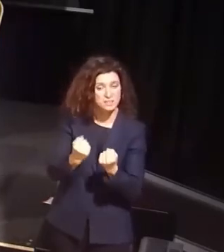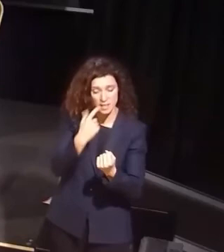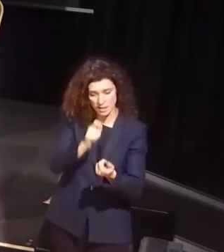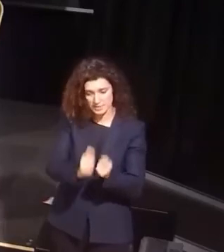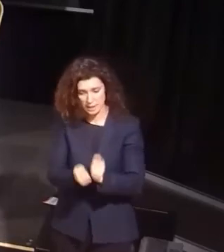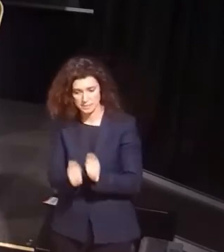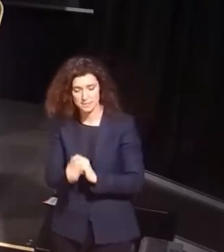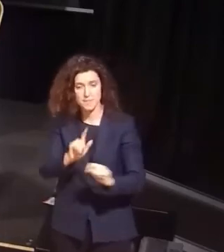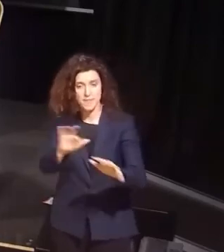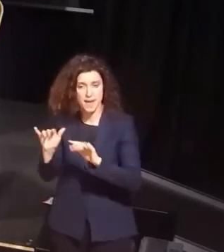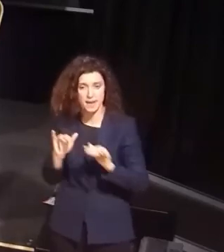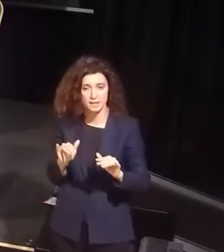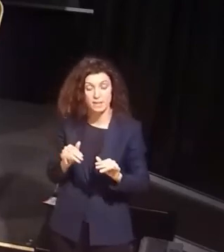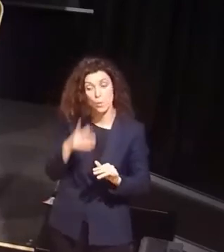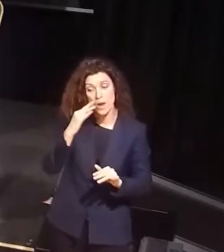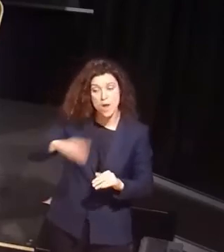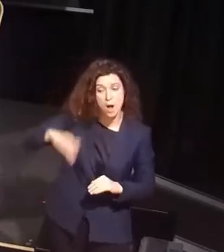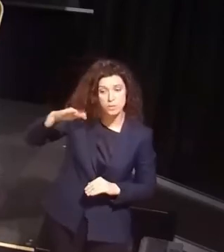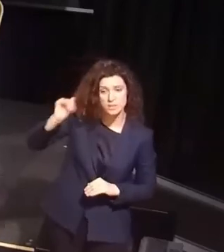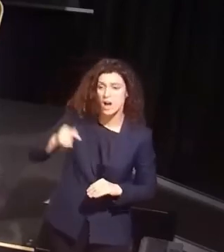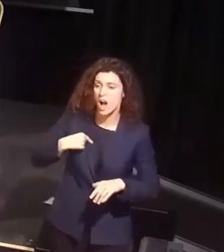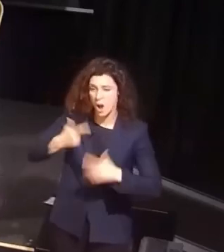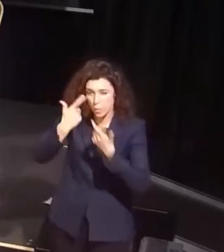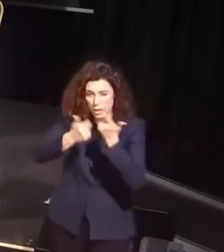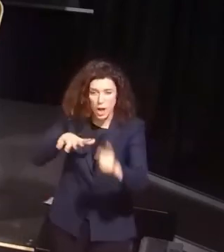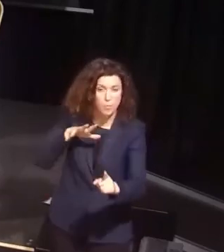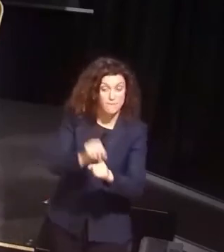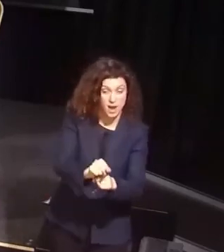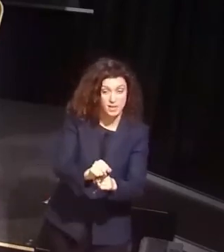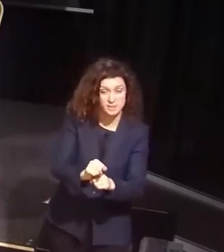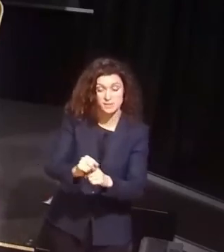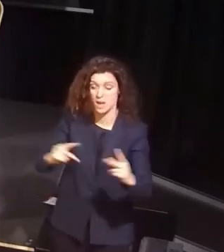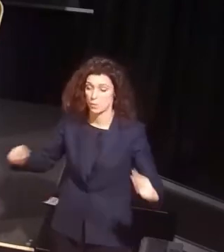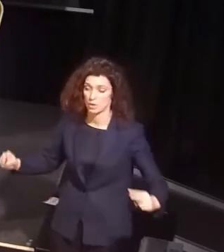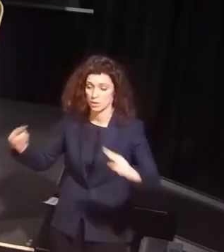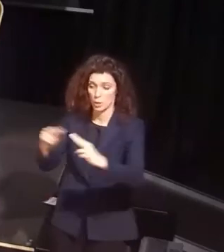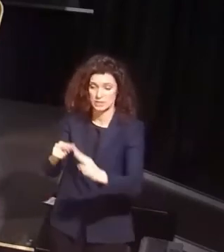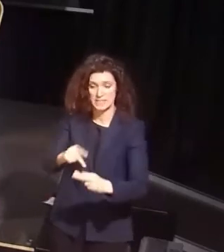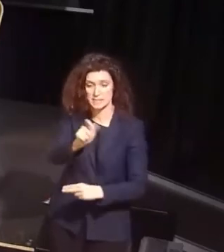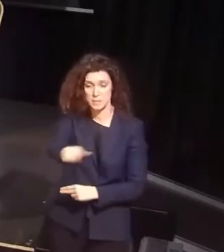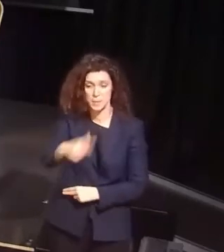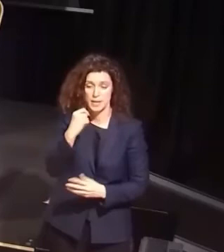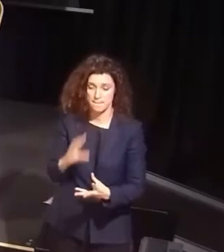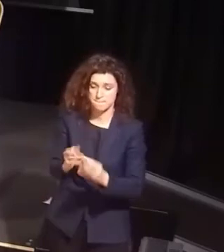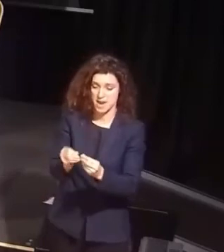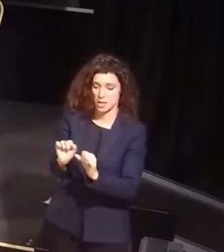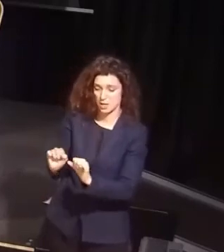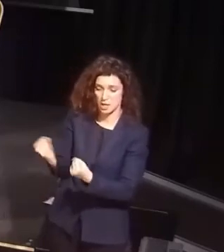if you want to, I will track them down and I promise I will put you in touch with the people that can make a car that you can drive."